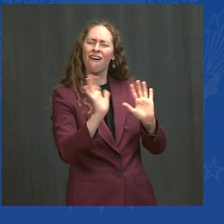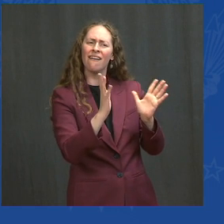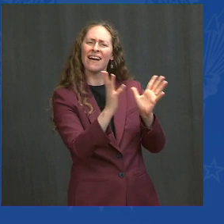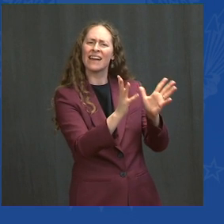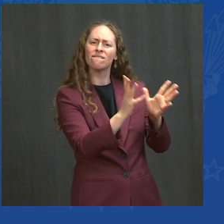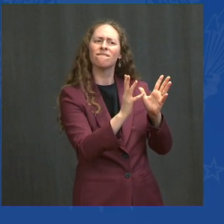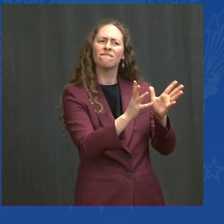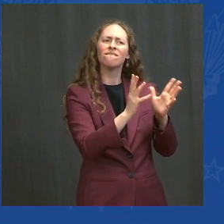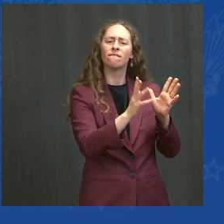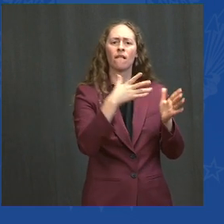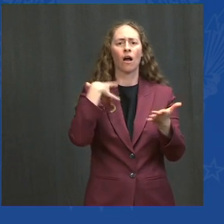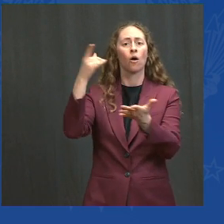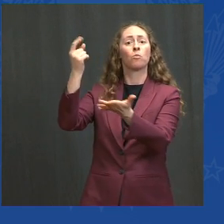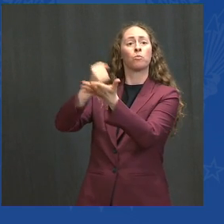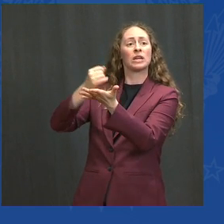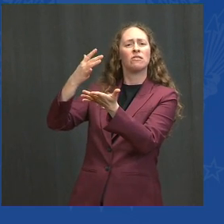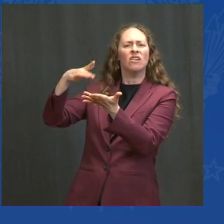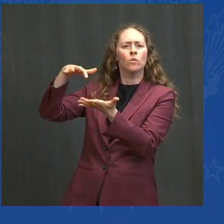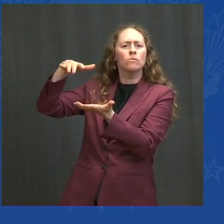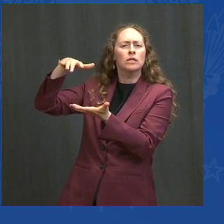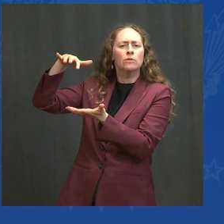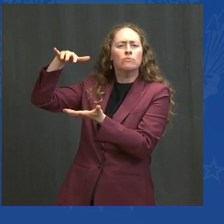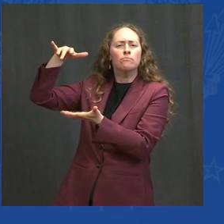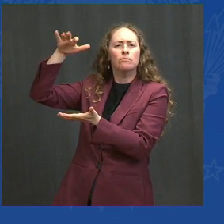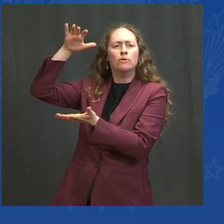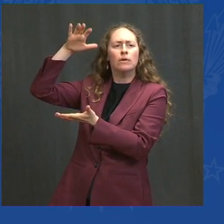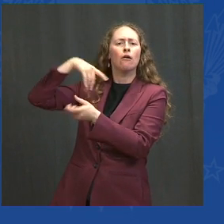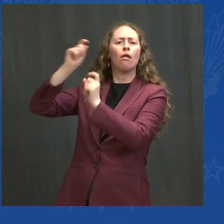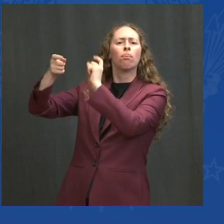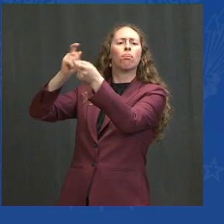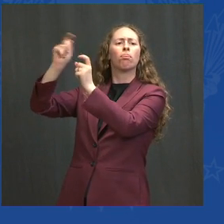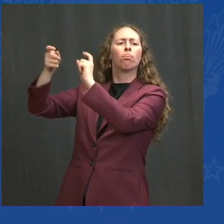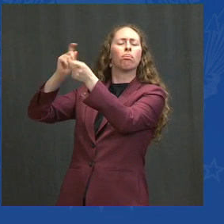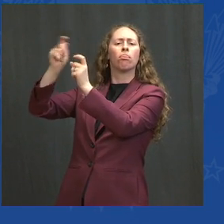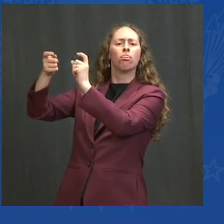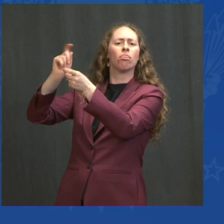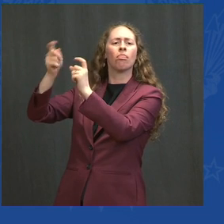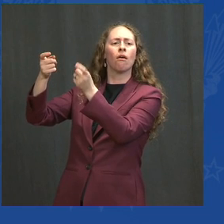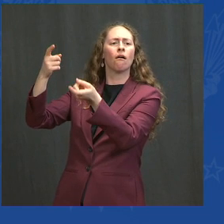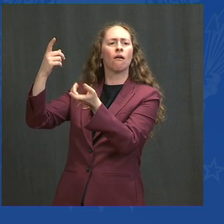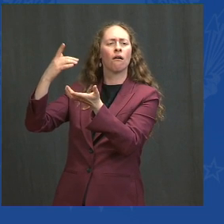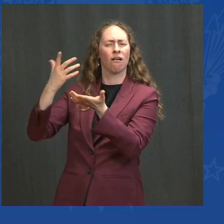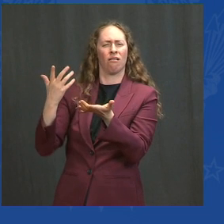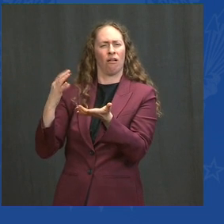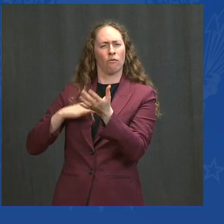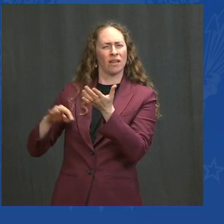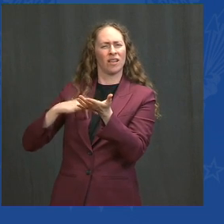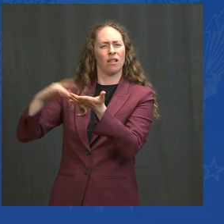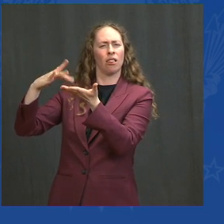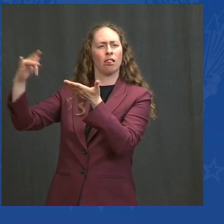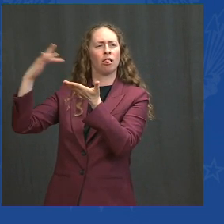are called "tax breaks"? Look, major action on clean energy, housing, caregiving, on child